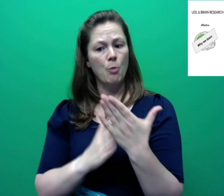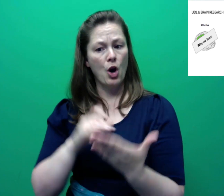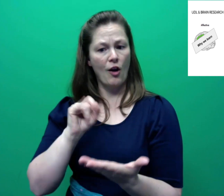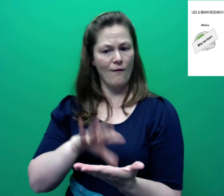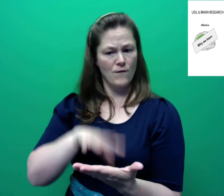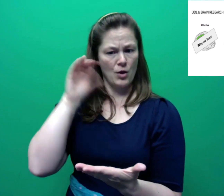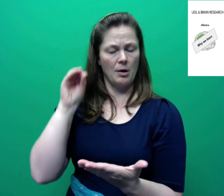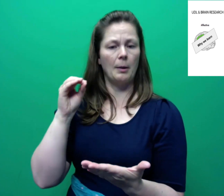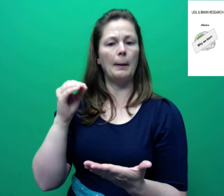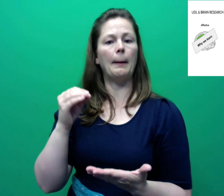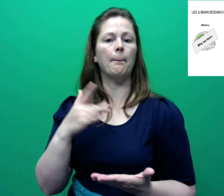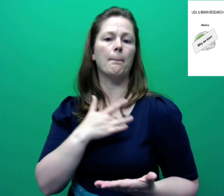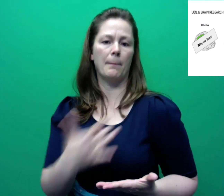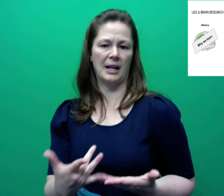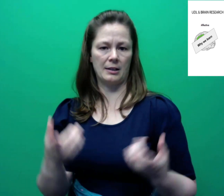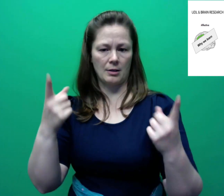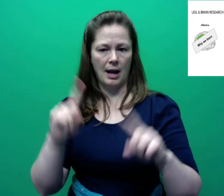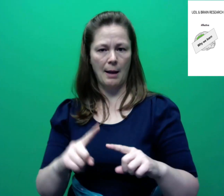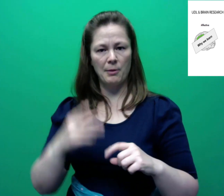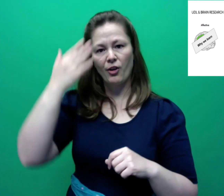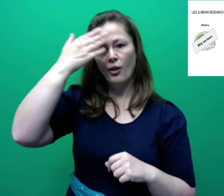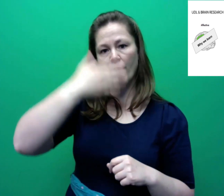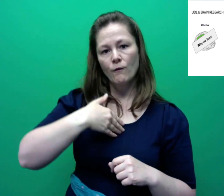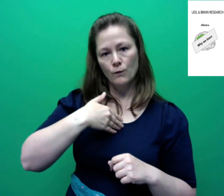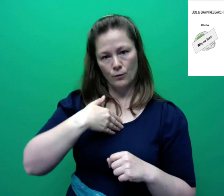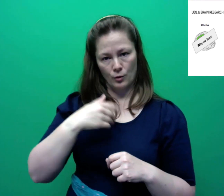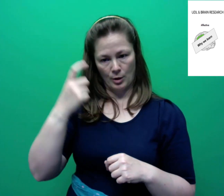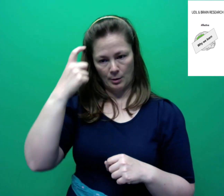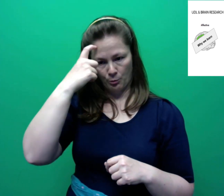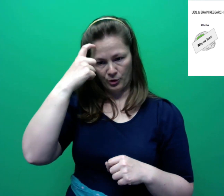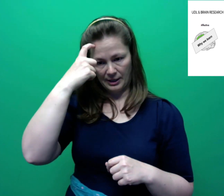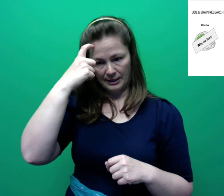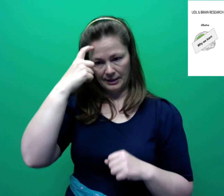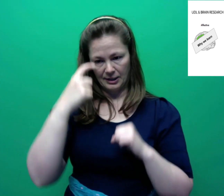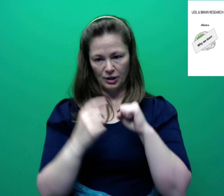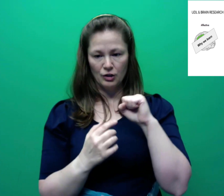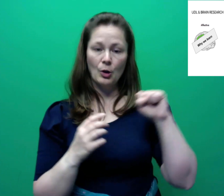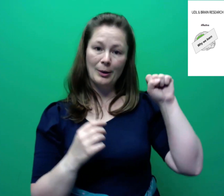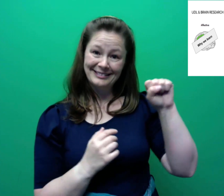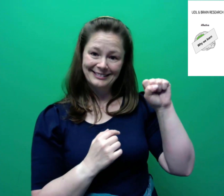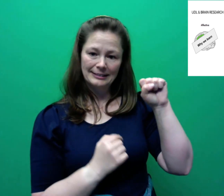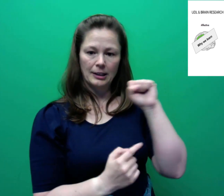The strategic part of learning generally happens in the front part of the brain.